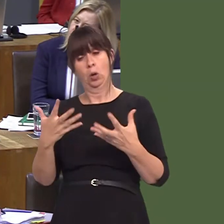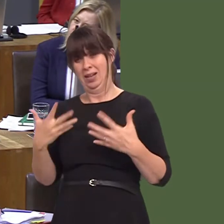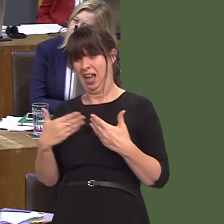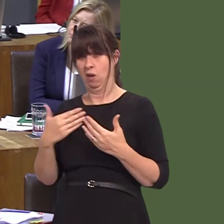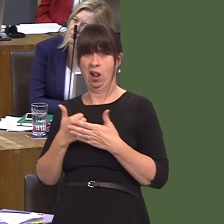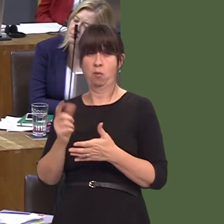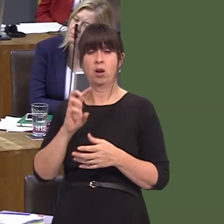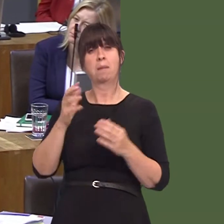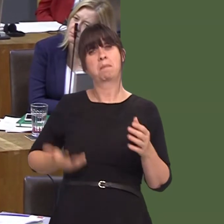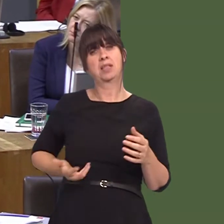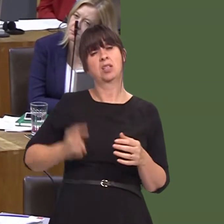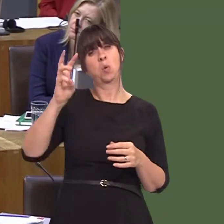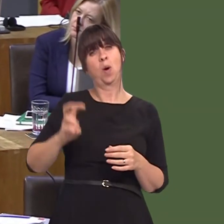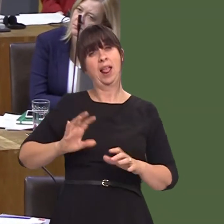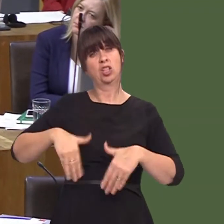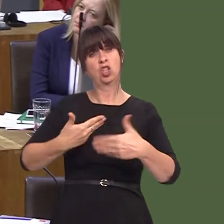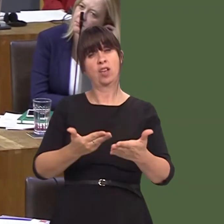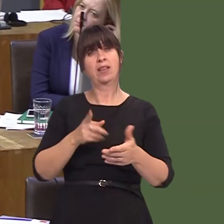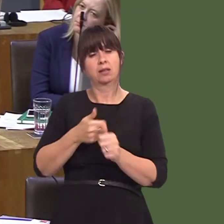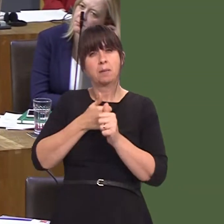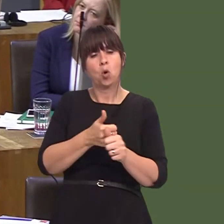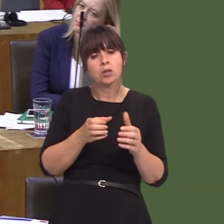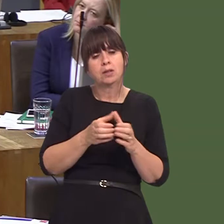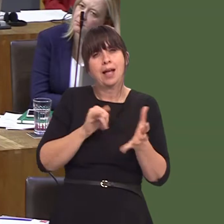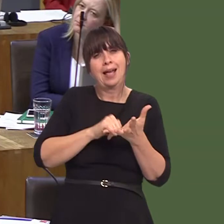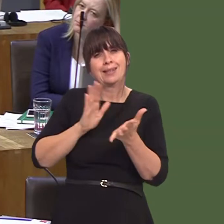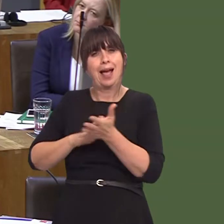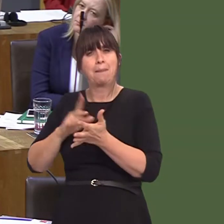Weíve got the Business Wales service, of course, which helps SMEs including medium-sized